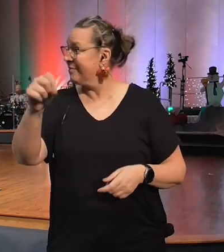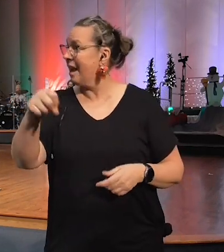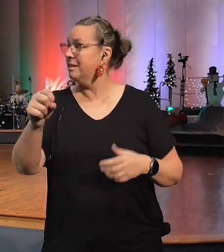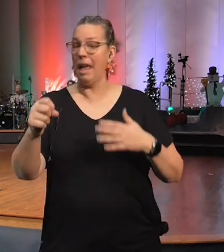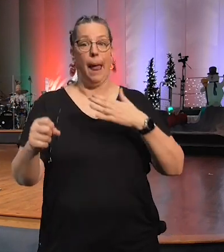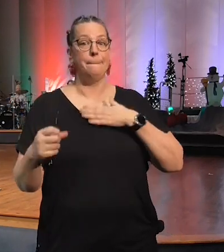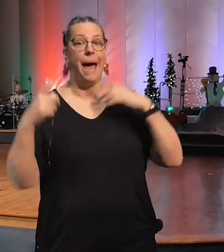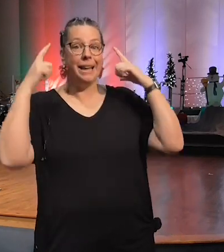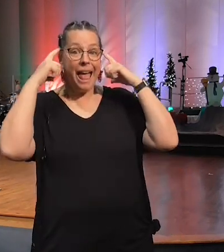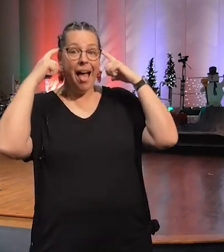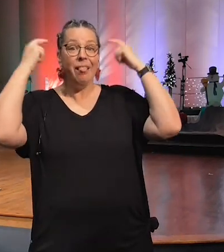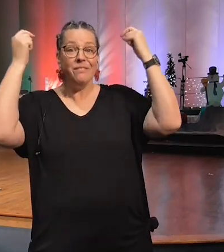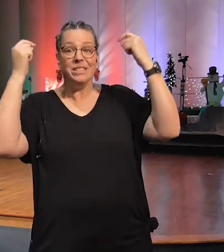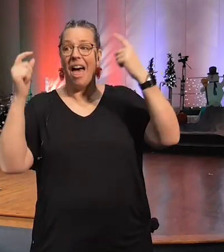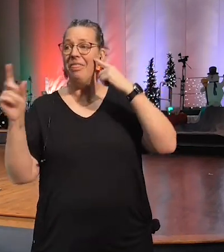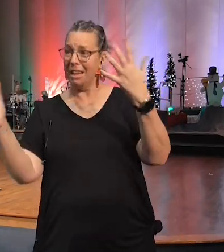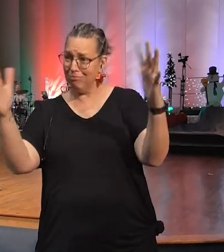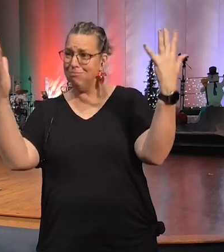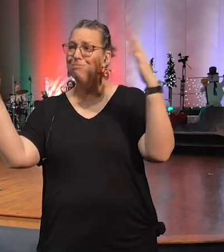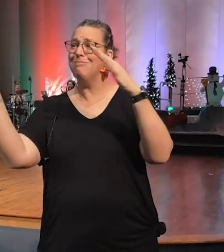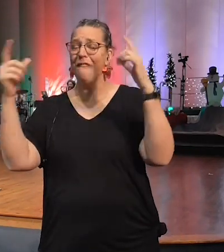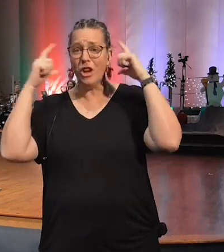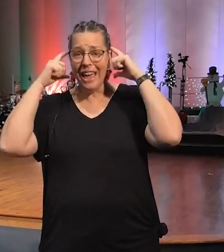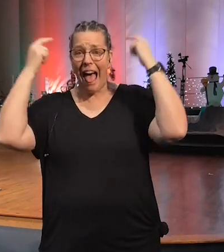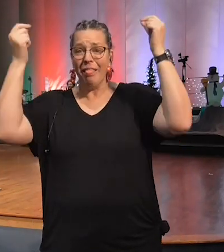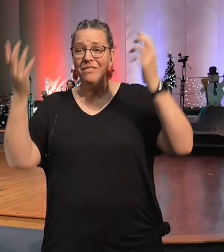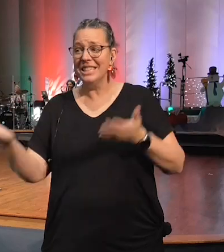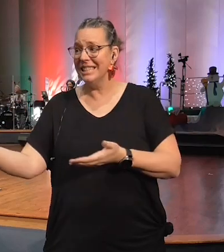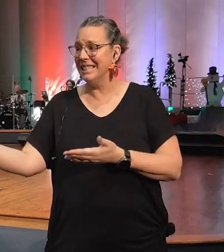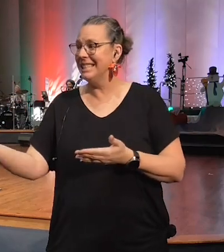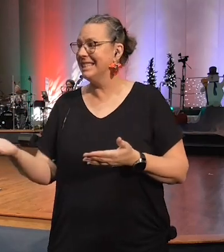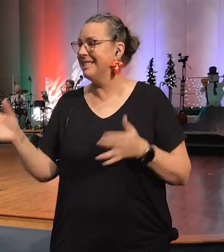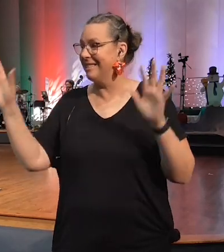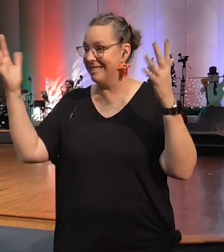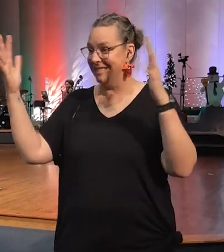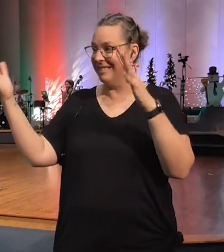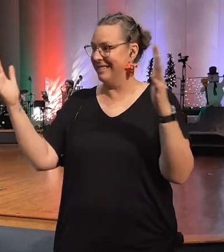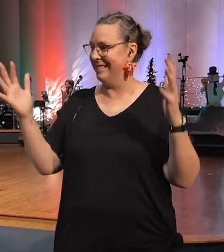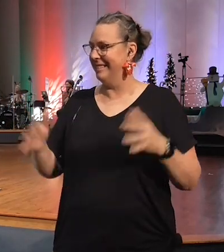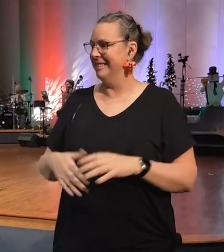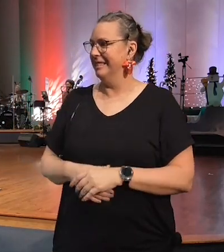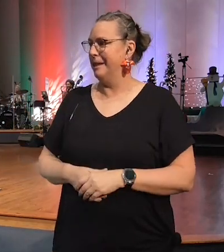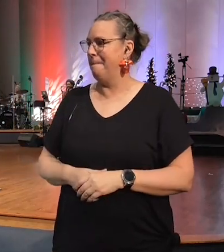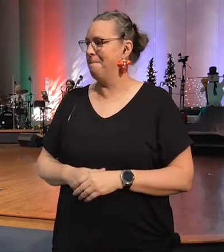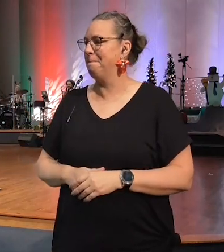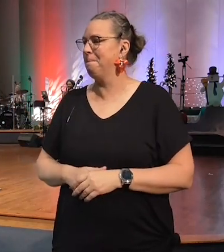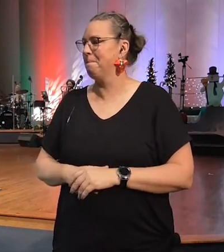teenagers here yes indeed all of my wonderful elves I think they all deserve a big hand don't